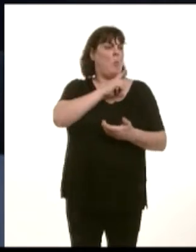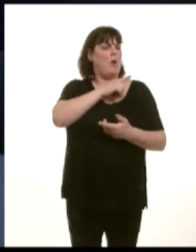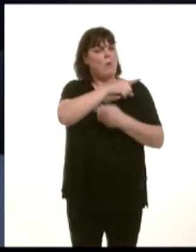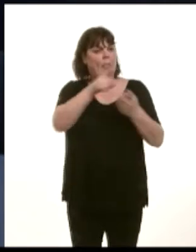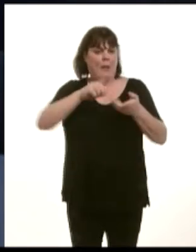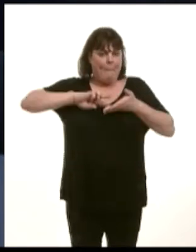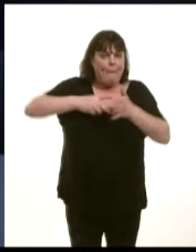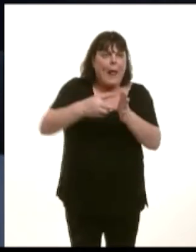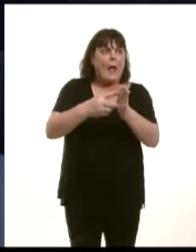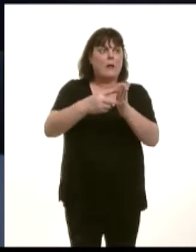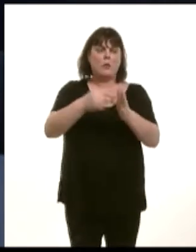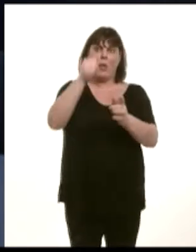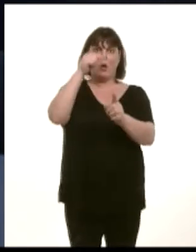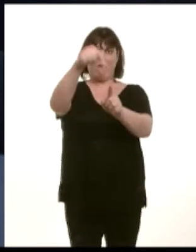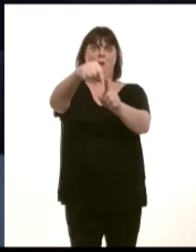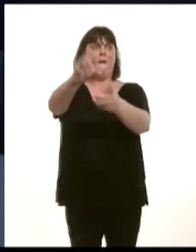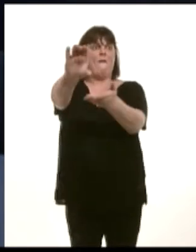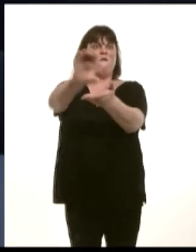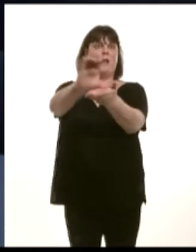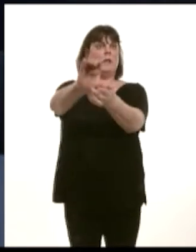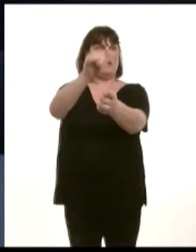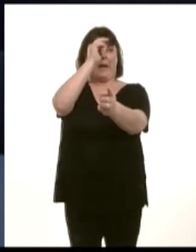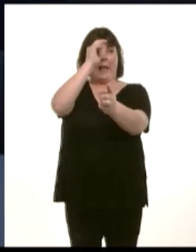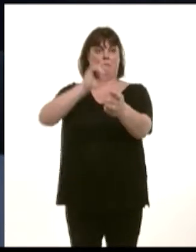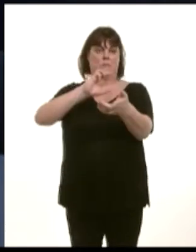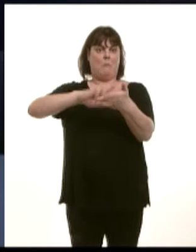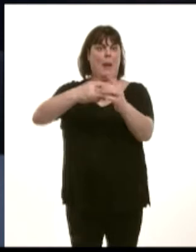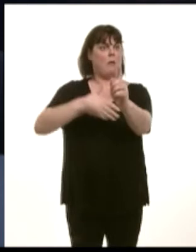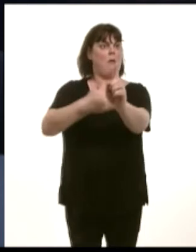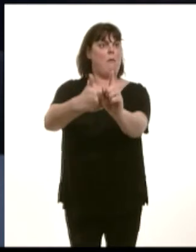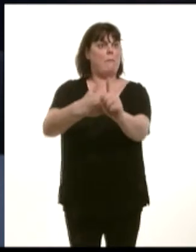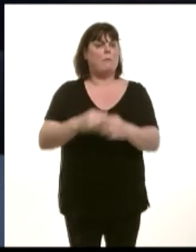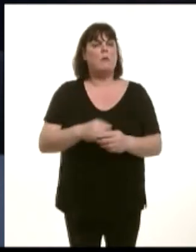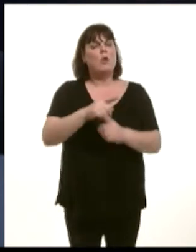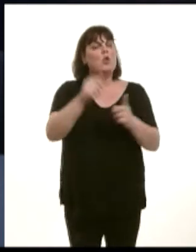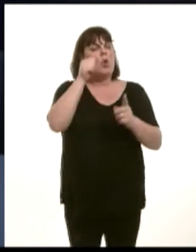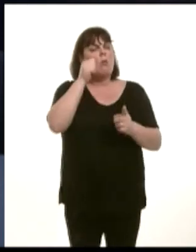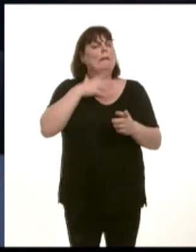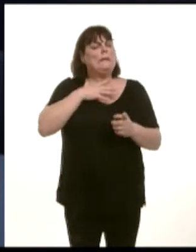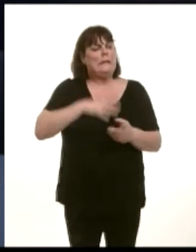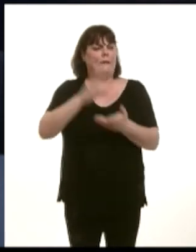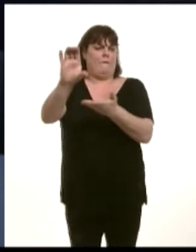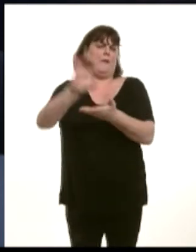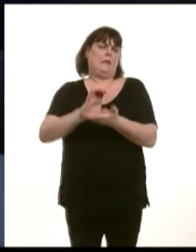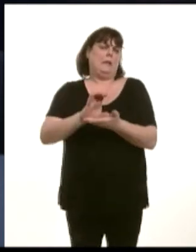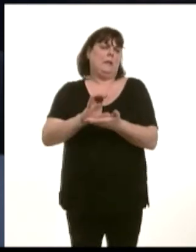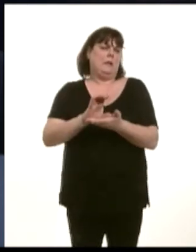While understanding how much they depend on this funding, it is the timetable that is important.